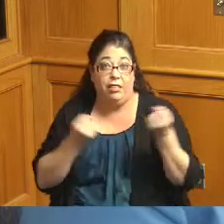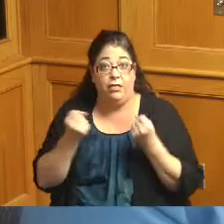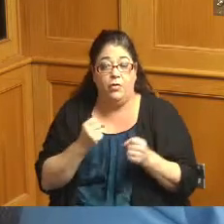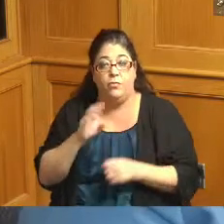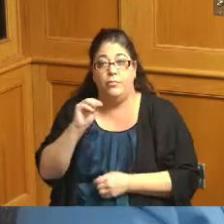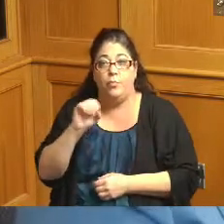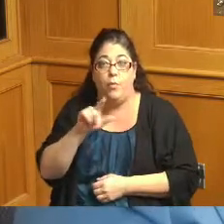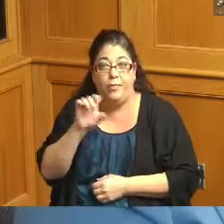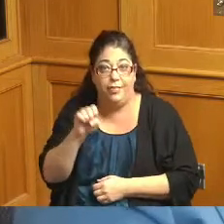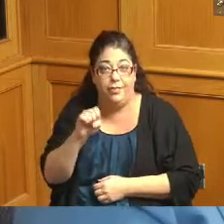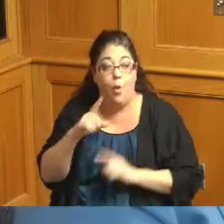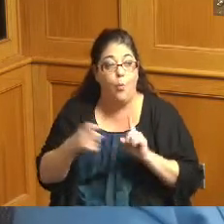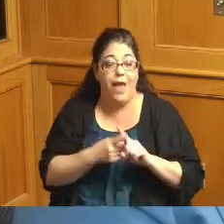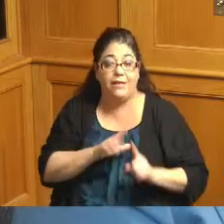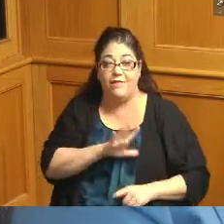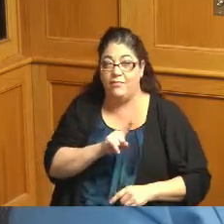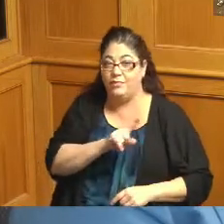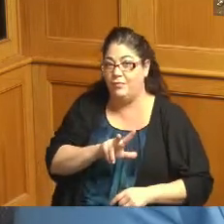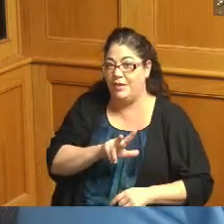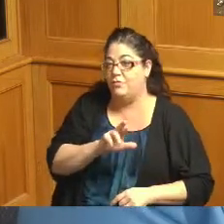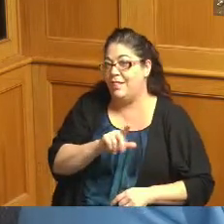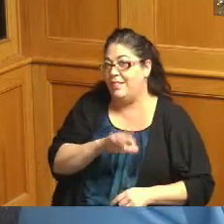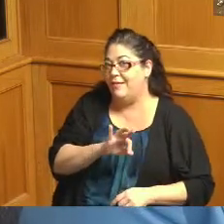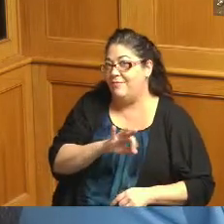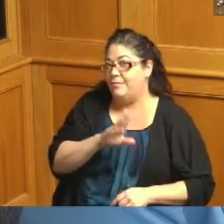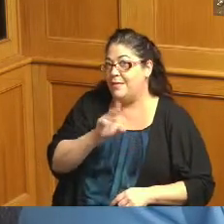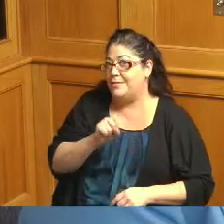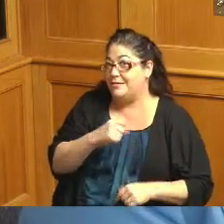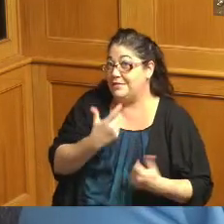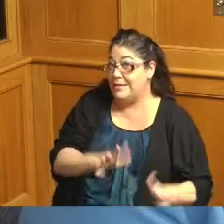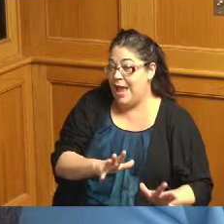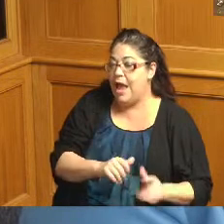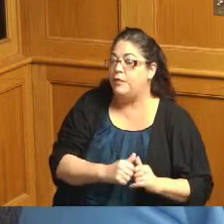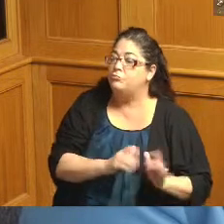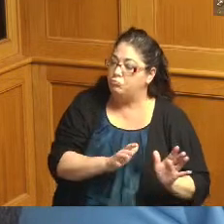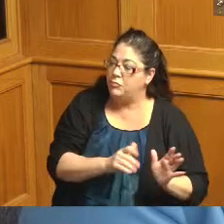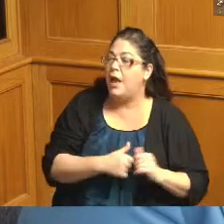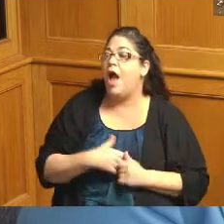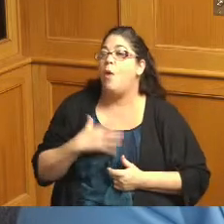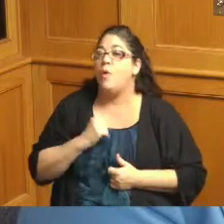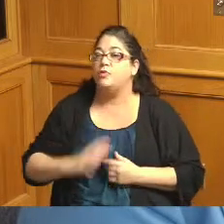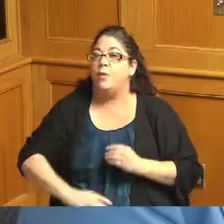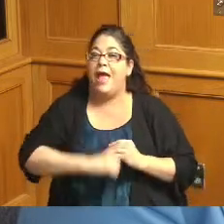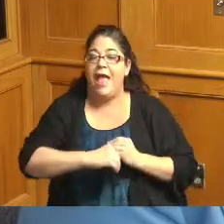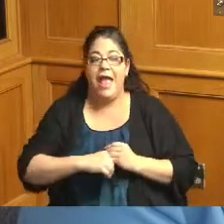bus is done one of the things I wanted to do in the Administrator to talk about this is working